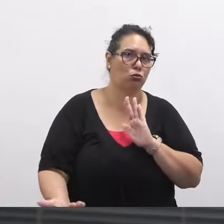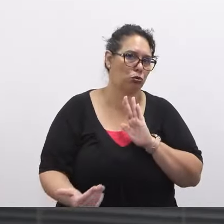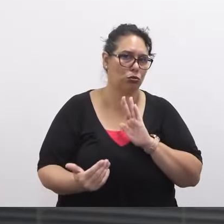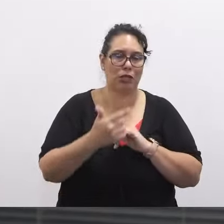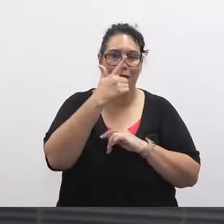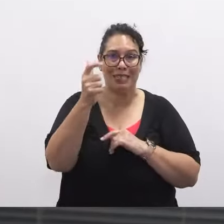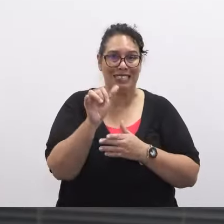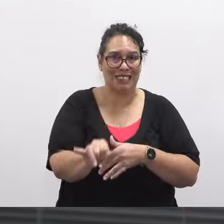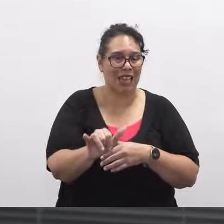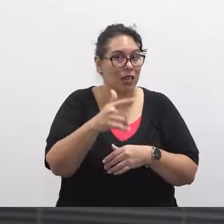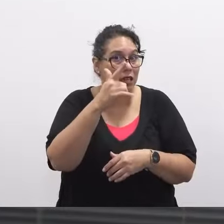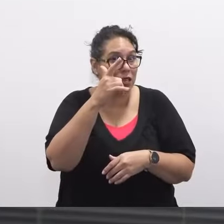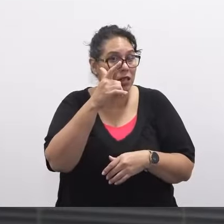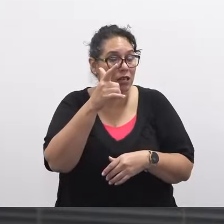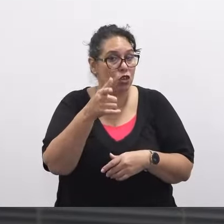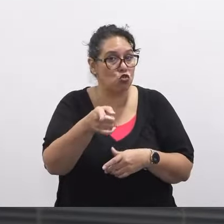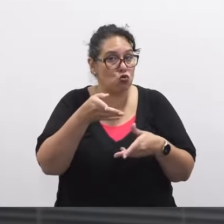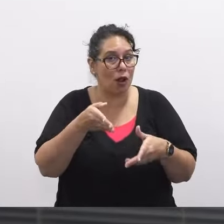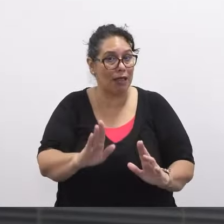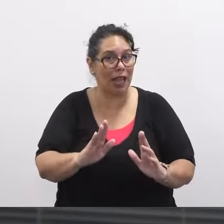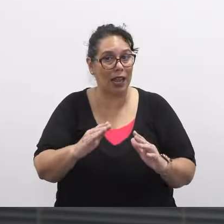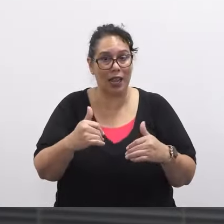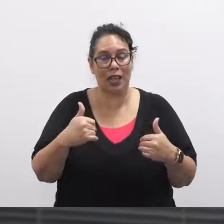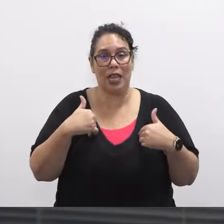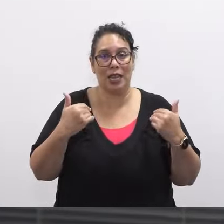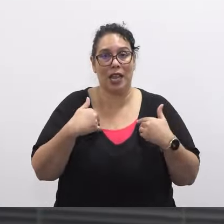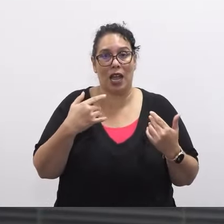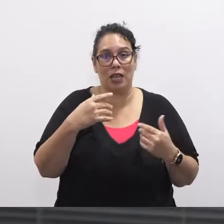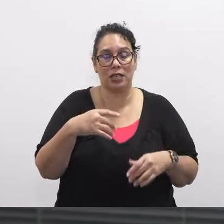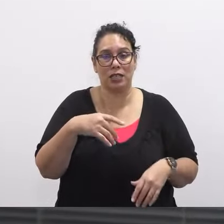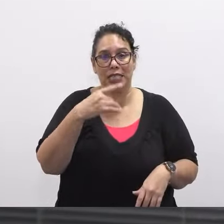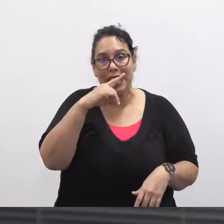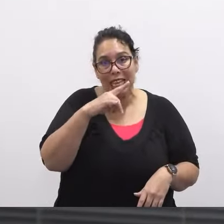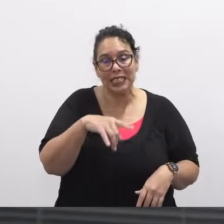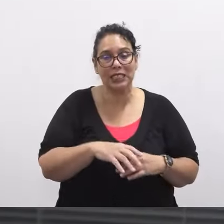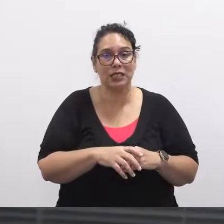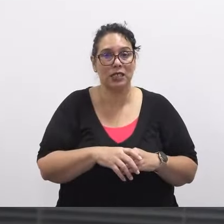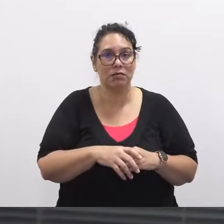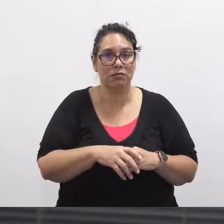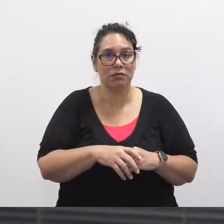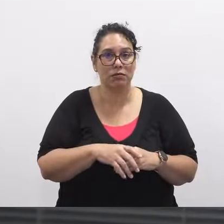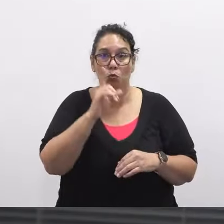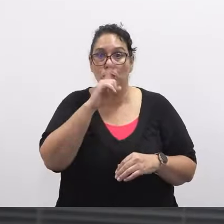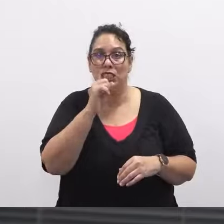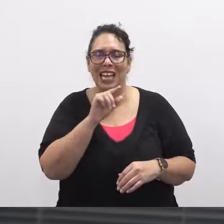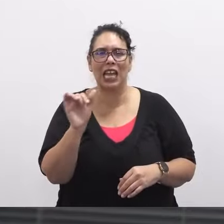because you're letting young kids... it's letting young kids pretend they're like acting like adults.